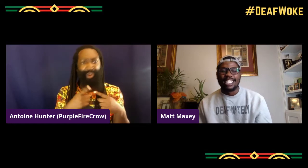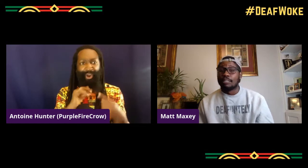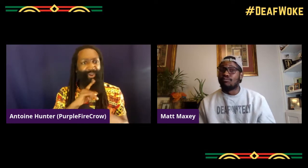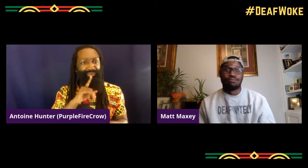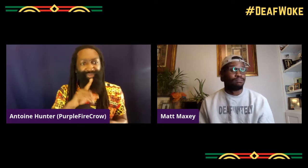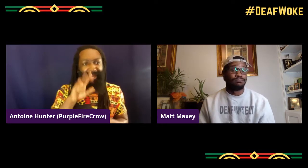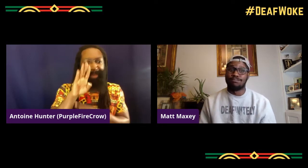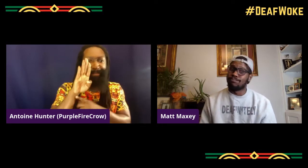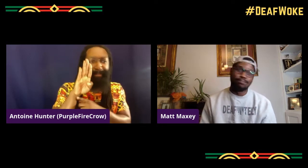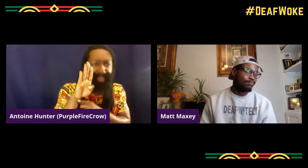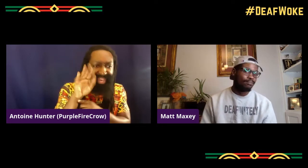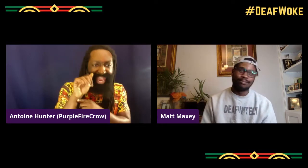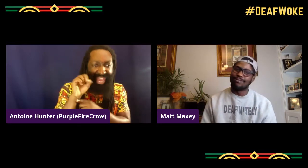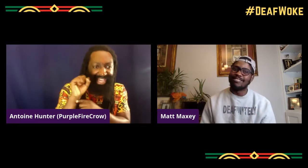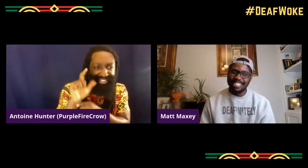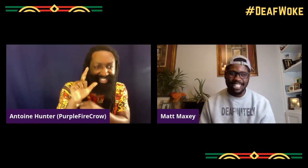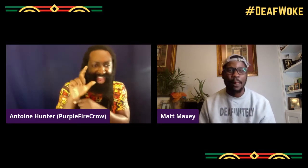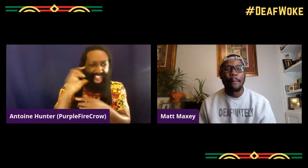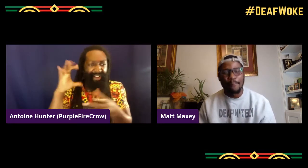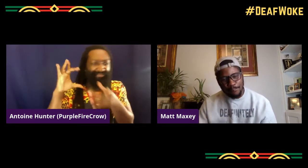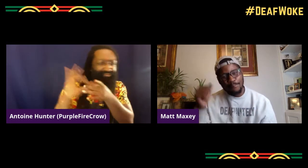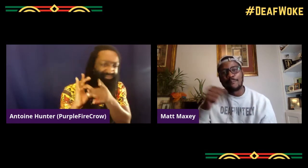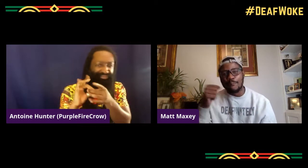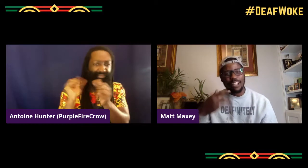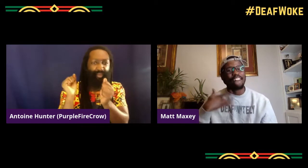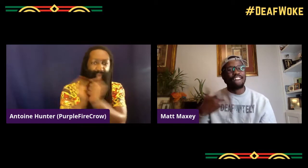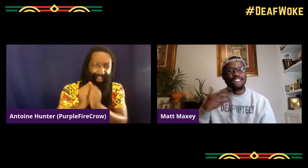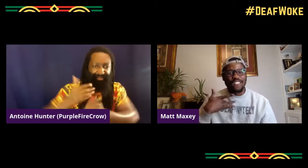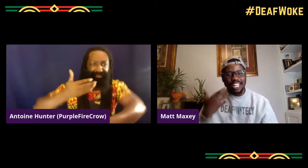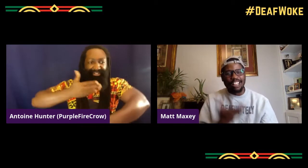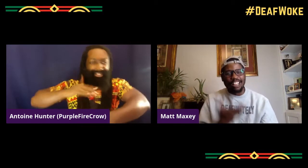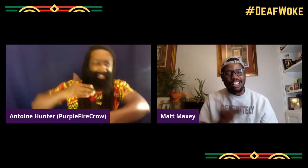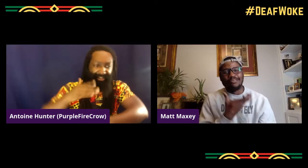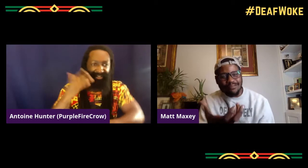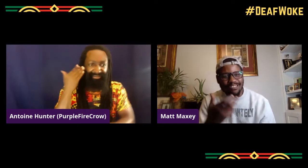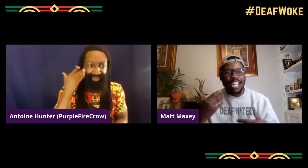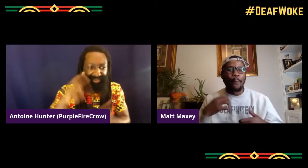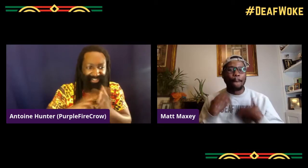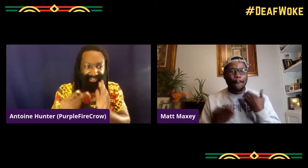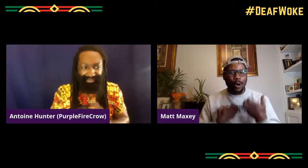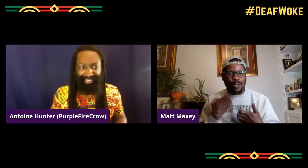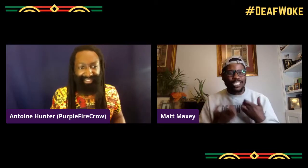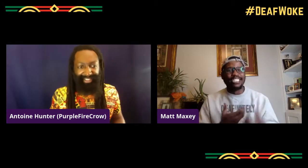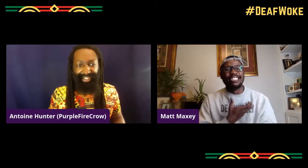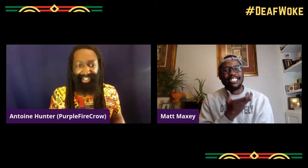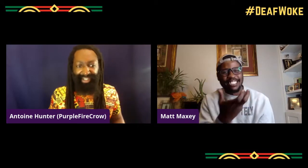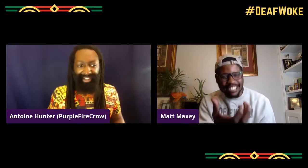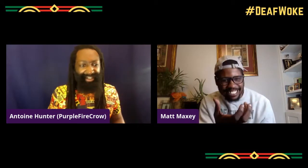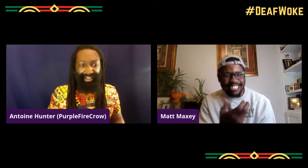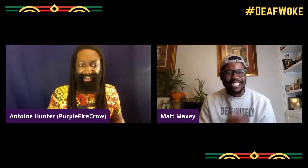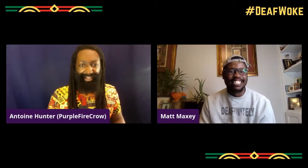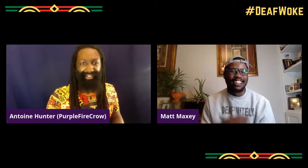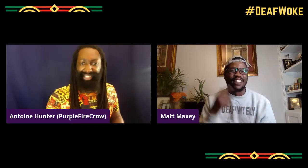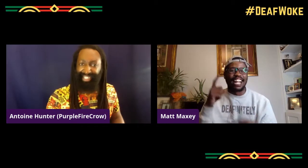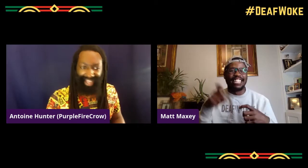You know, it's not just like regular boring sign. You are really using black air to the rhythm of the music.